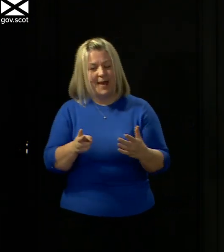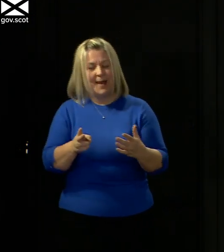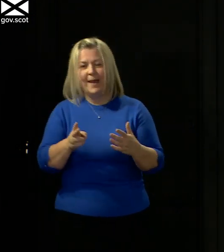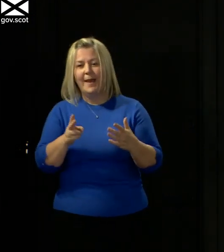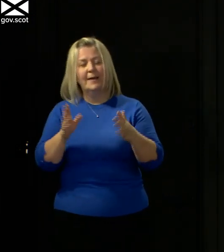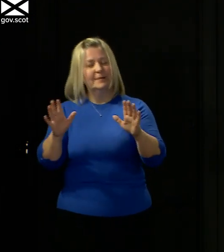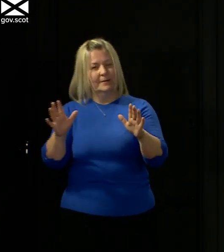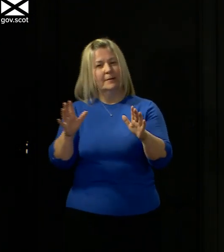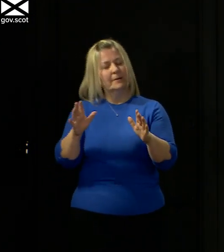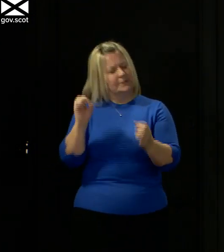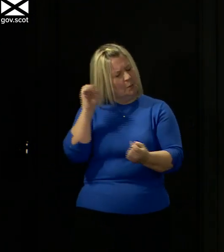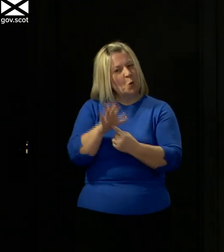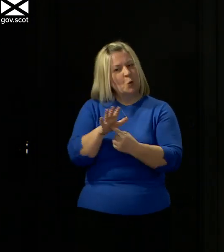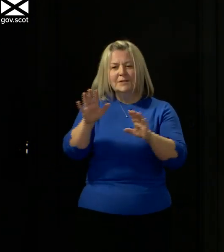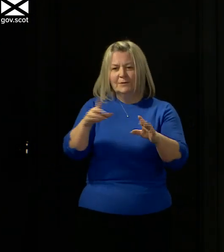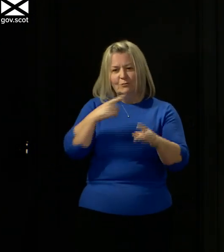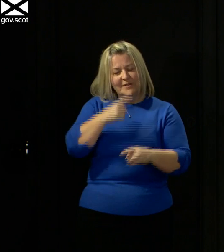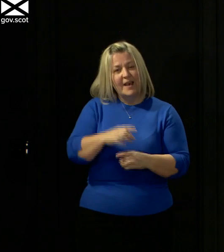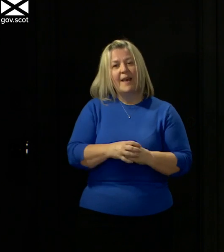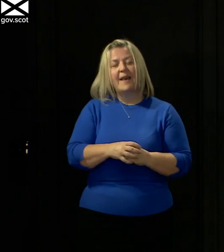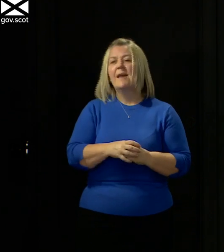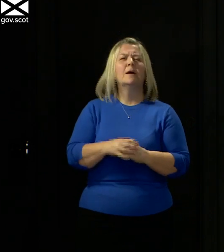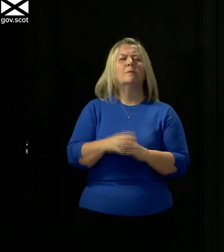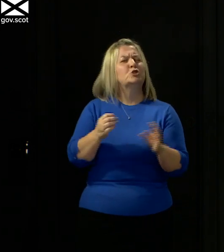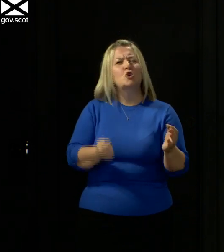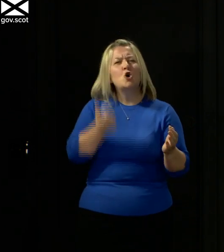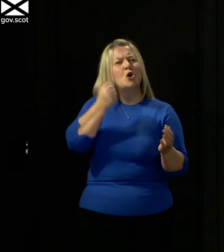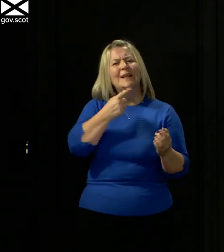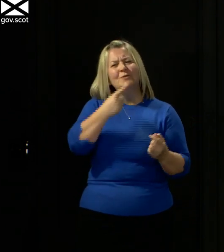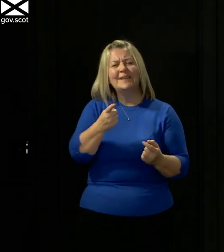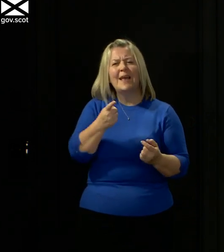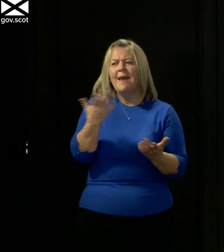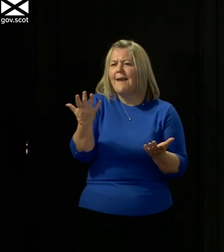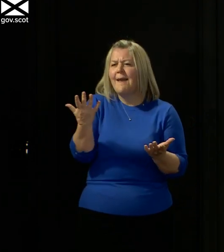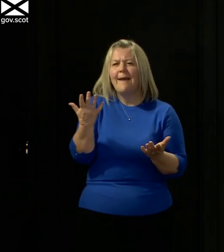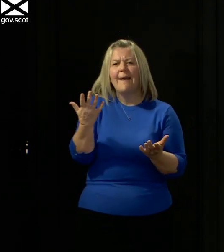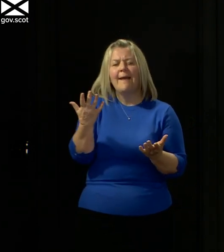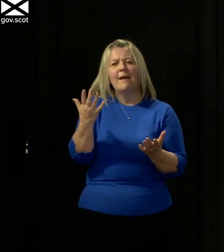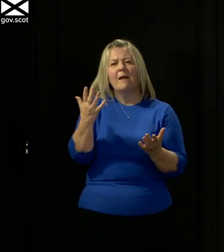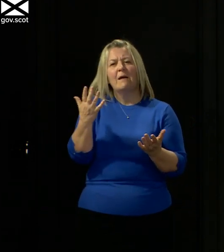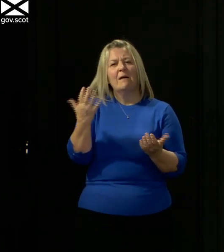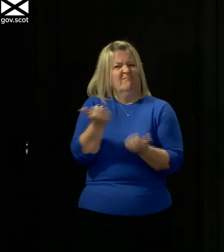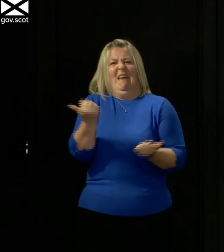is still too early to draw firm conclusions but we are now we think